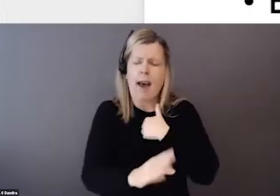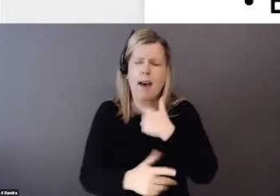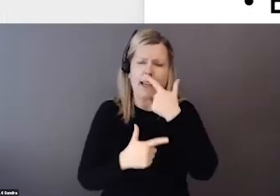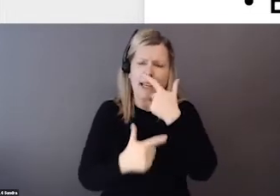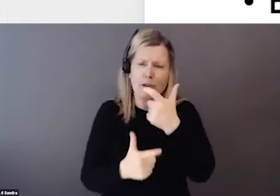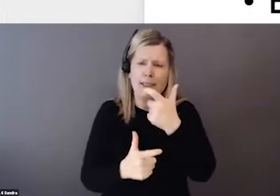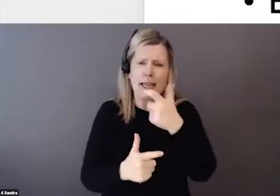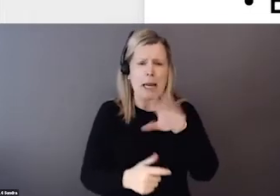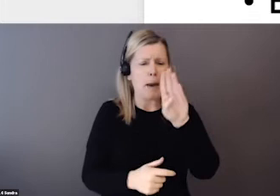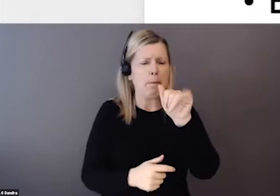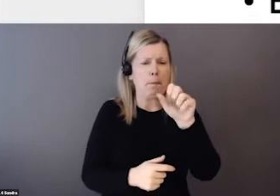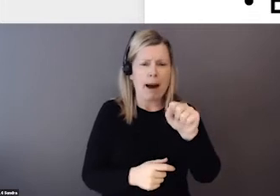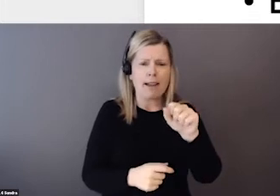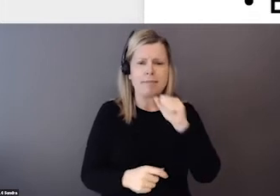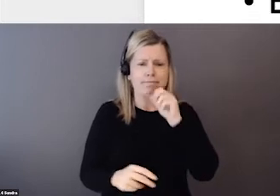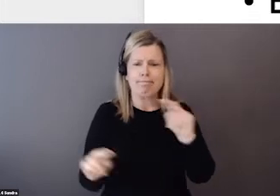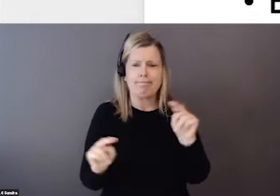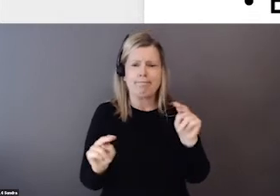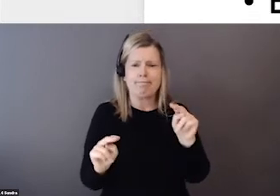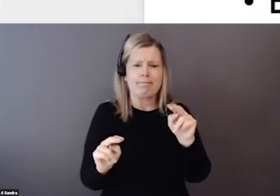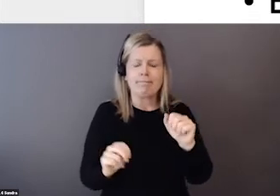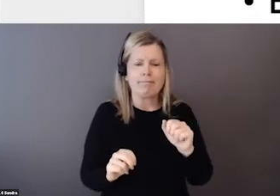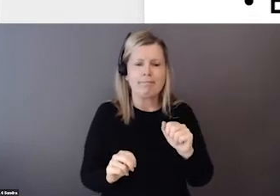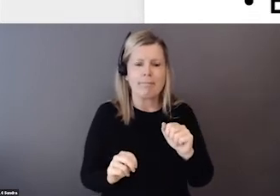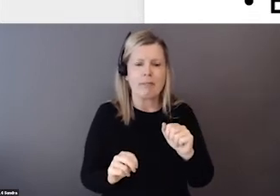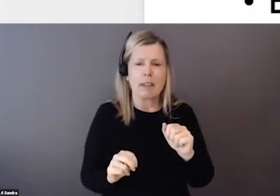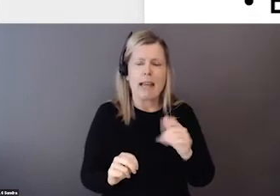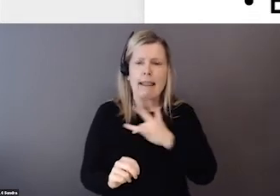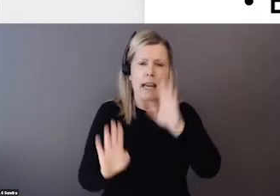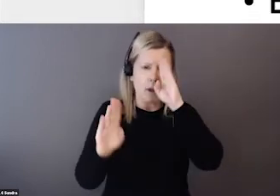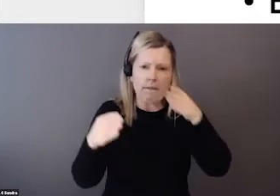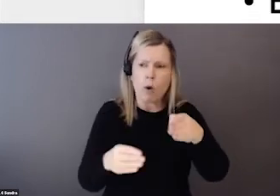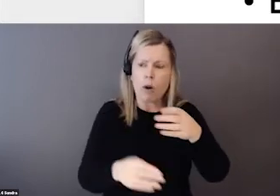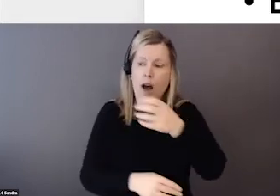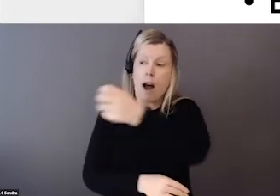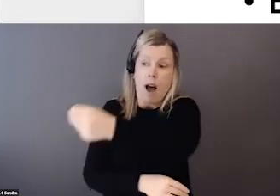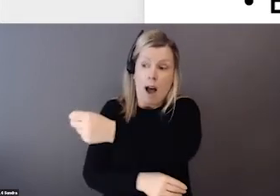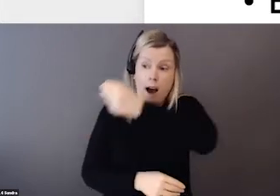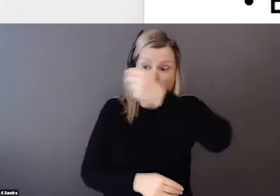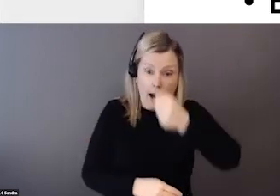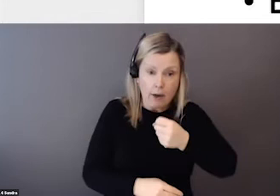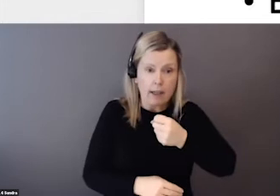All of these current employment standards and legislation, they focus very much on hiring and onboarding. They focus on person first approaches,